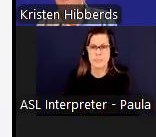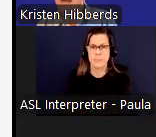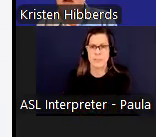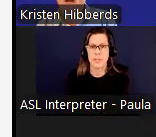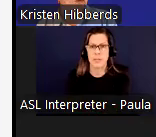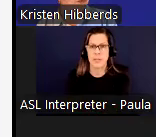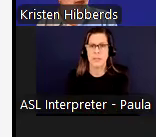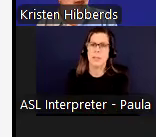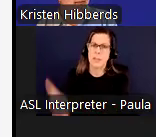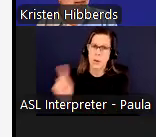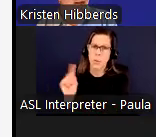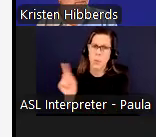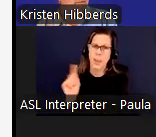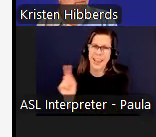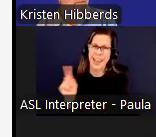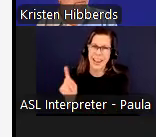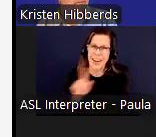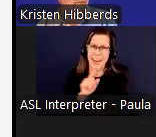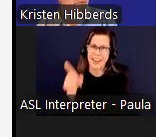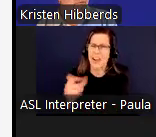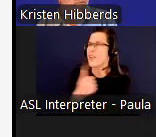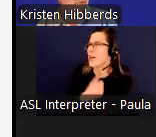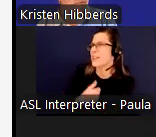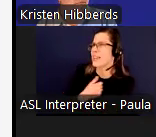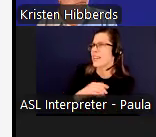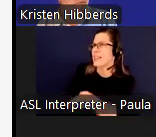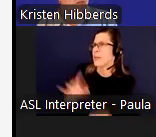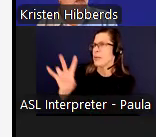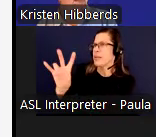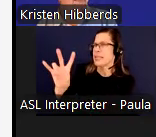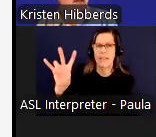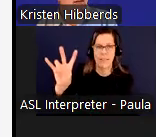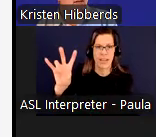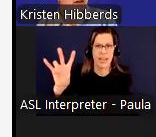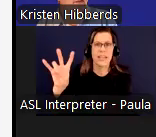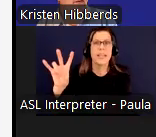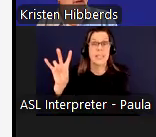Where are you at? I'm sorry, 7 number 77 got it right here.